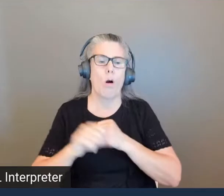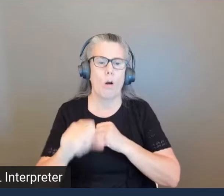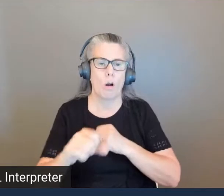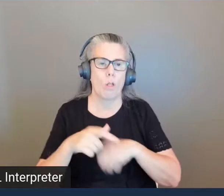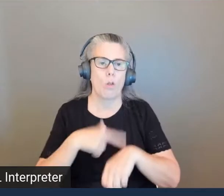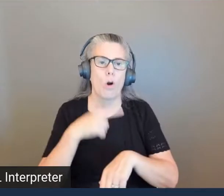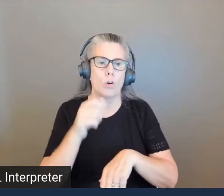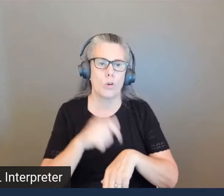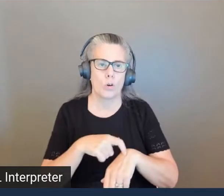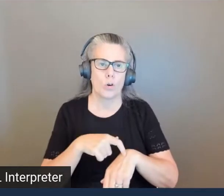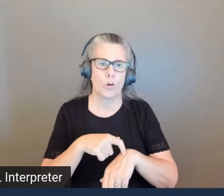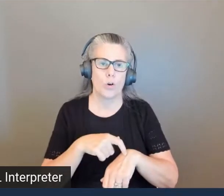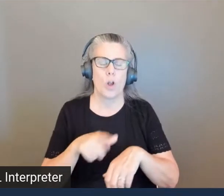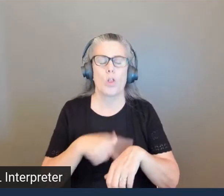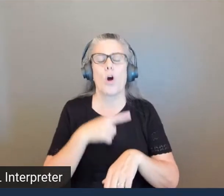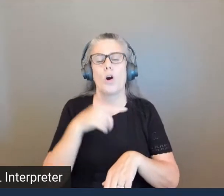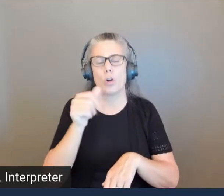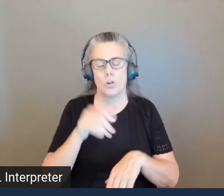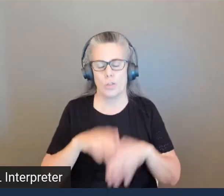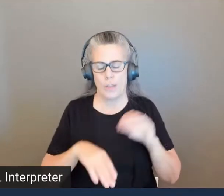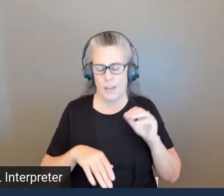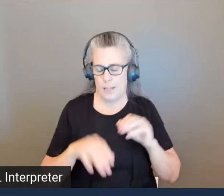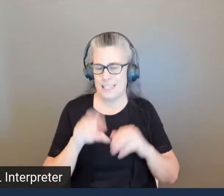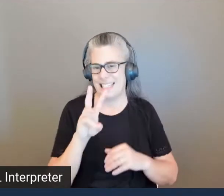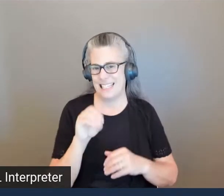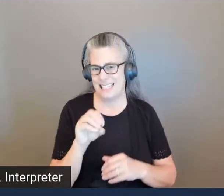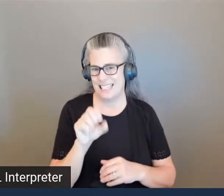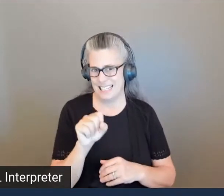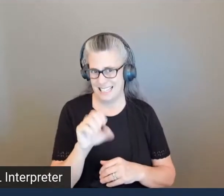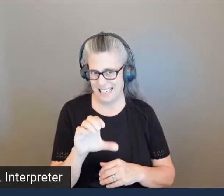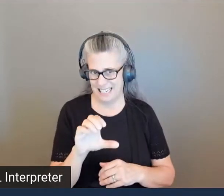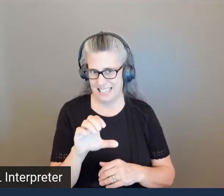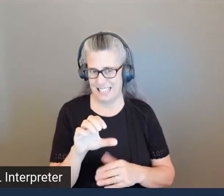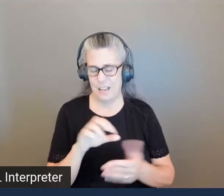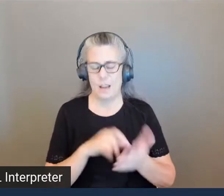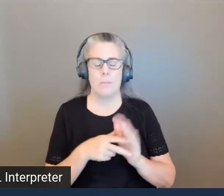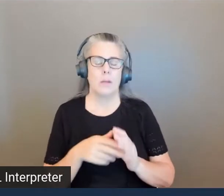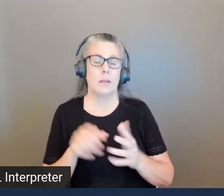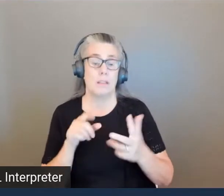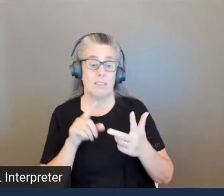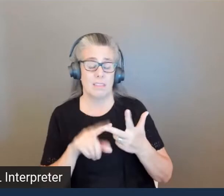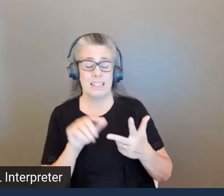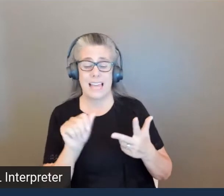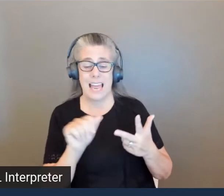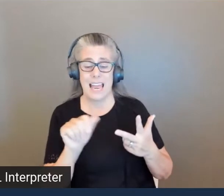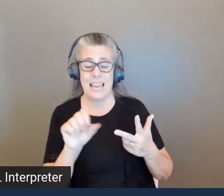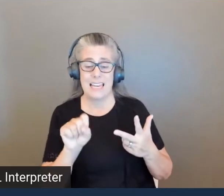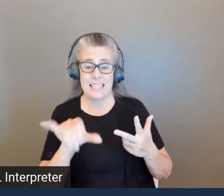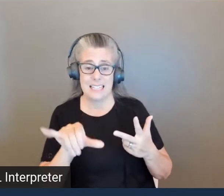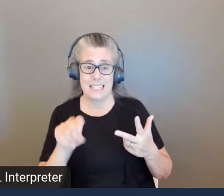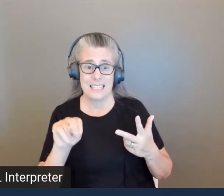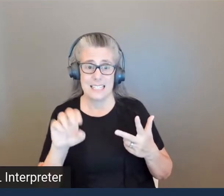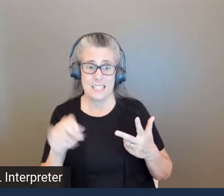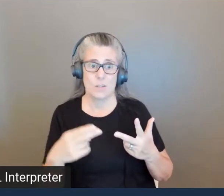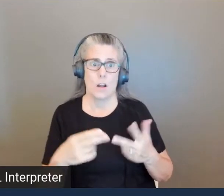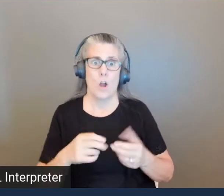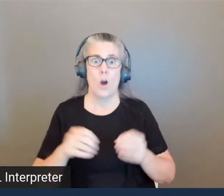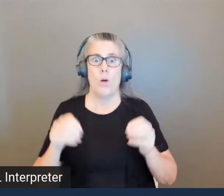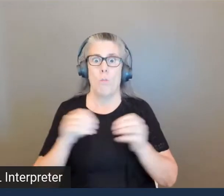So again, it's a perfect use case if you have a larger chunk of data which you wish to run inference on, but you don't wanna wait a day for it, right?